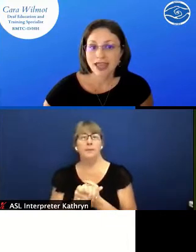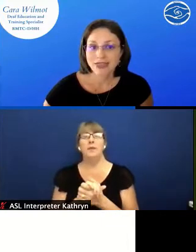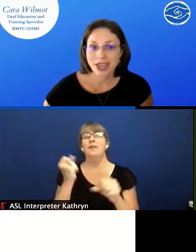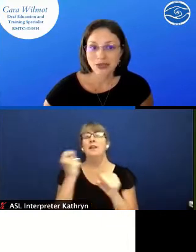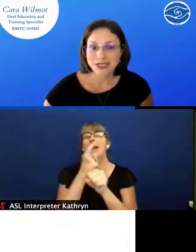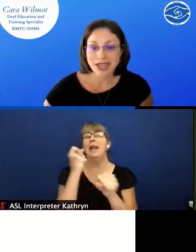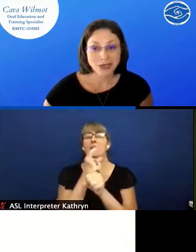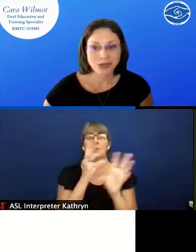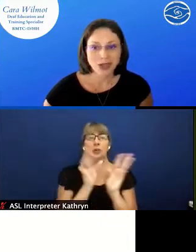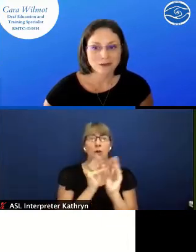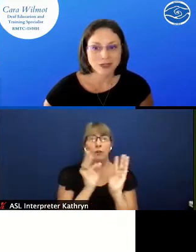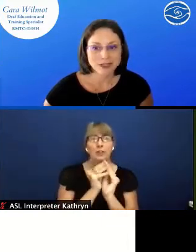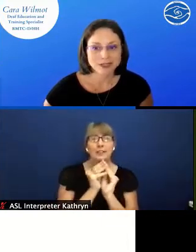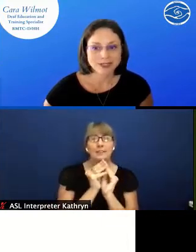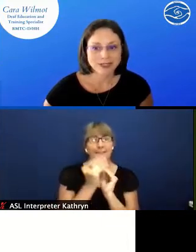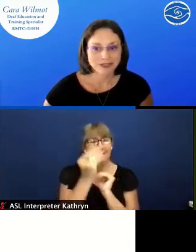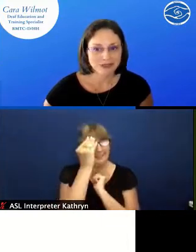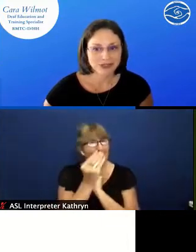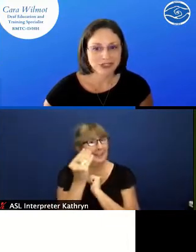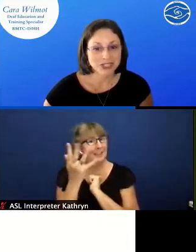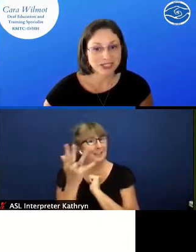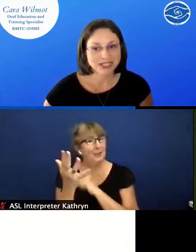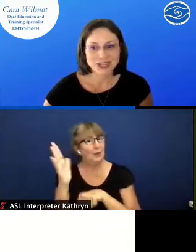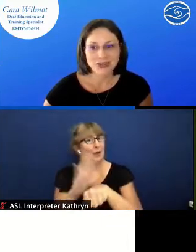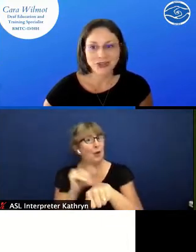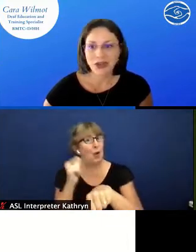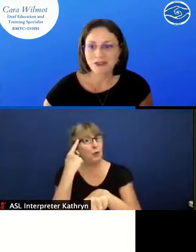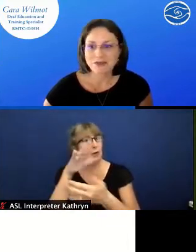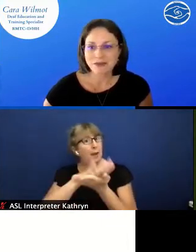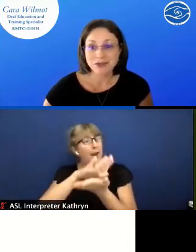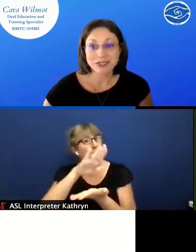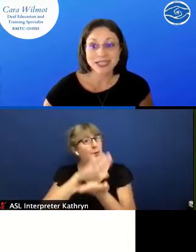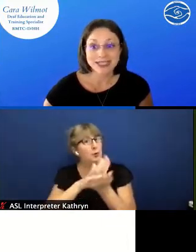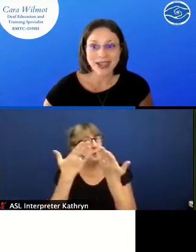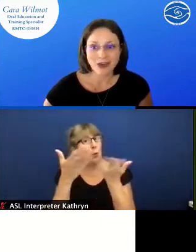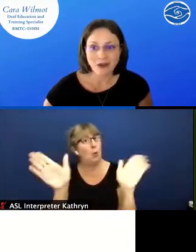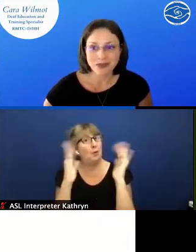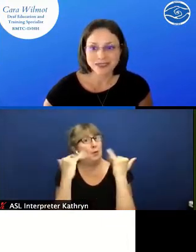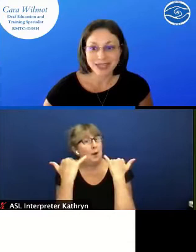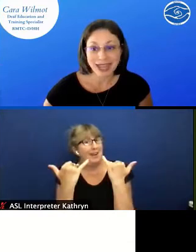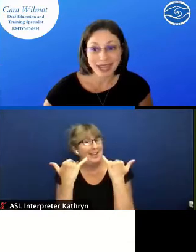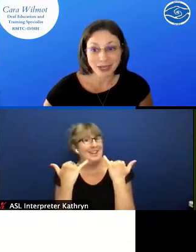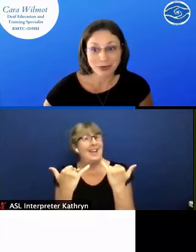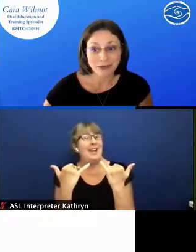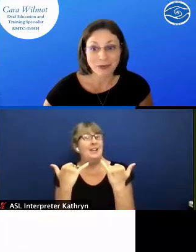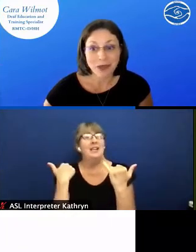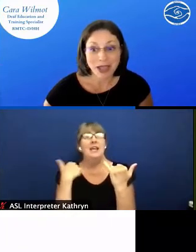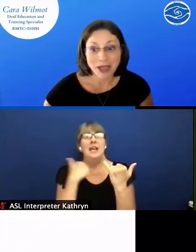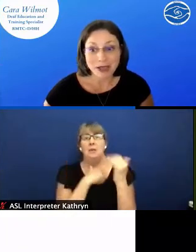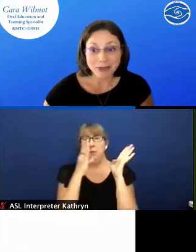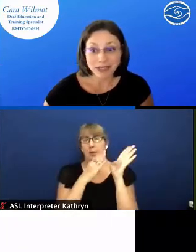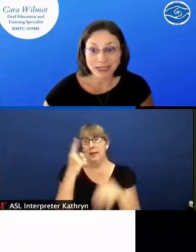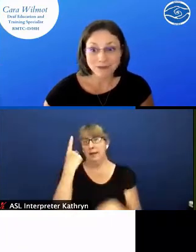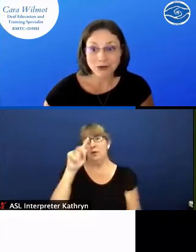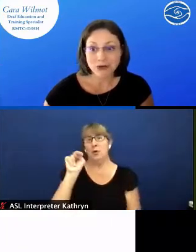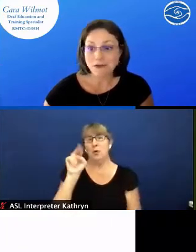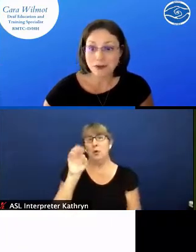They host an annual conference, Just to let you know the call for papers is now open. And we're planning for November